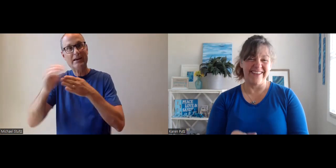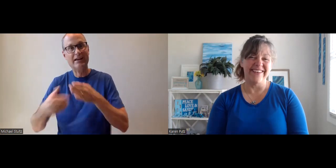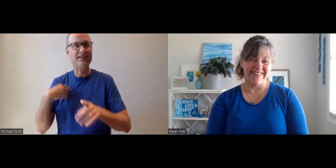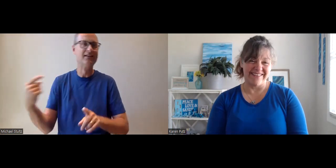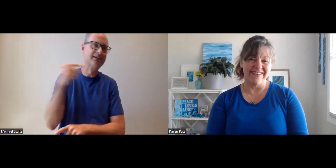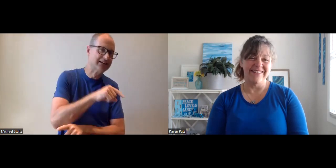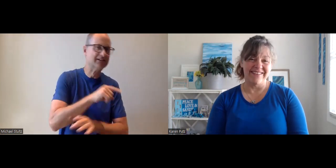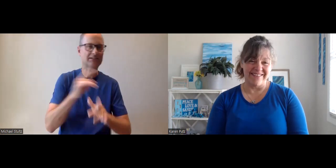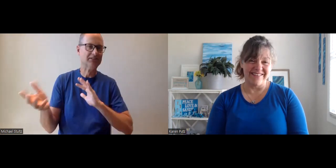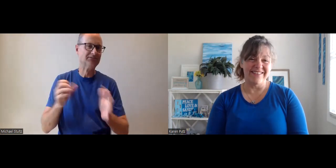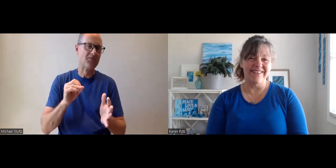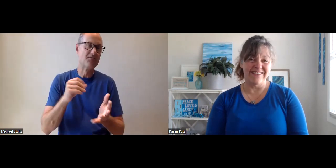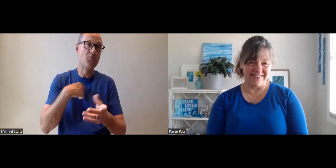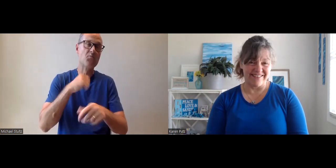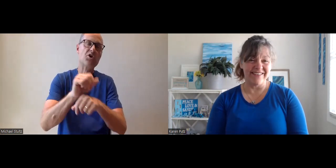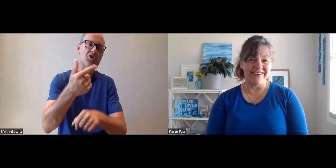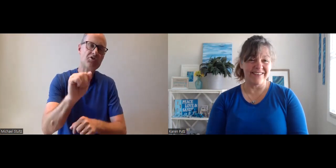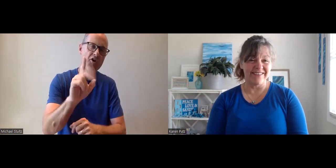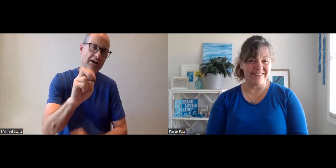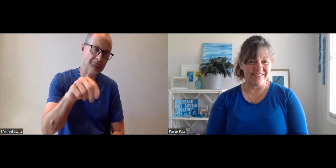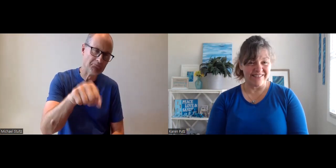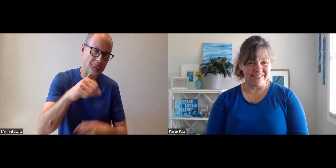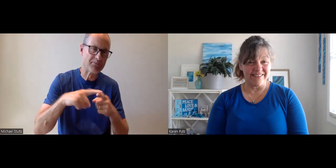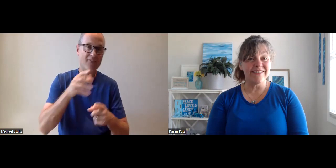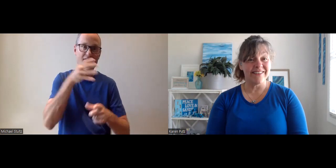school most of the time, but I would work in the garden most of the time.